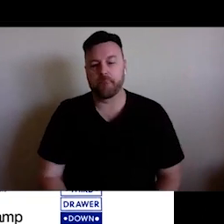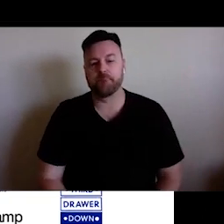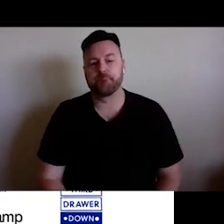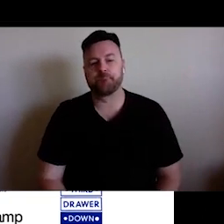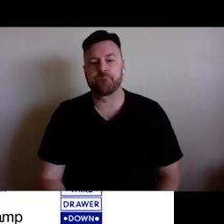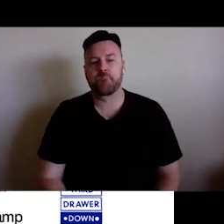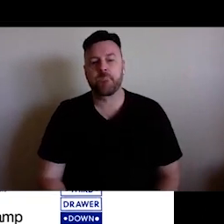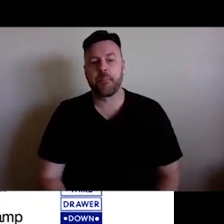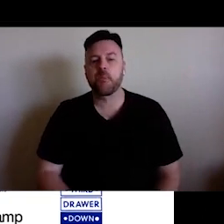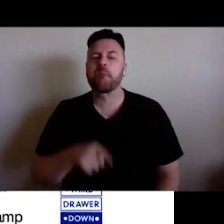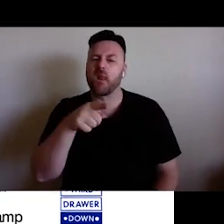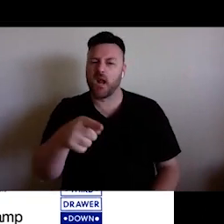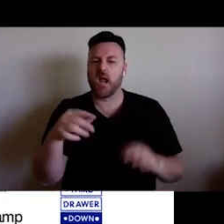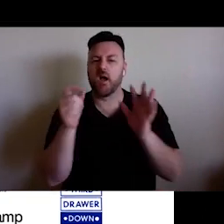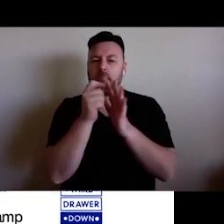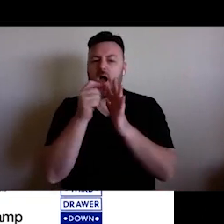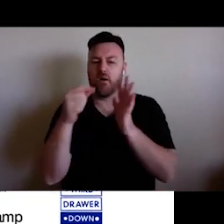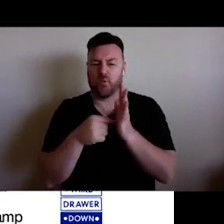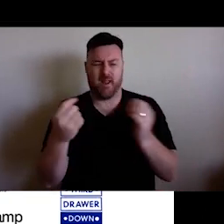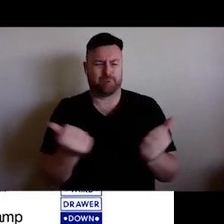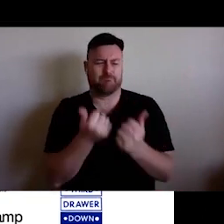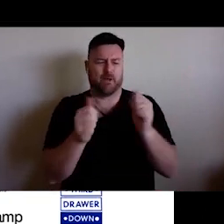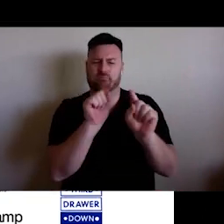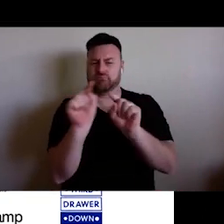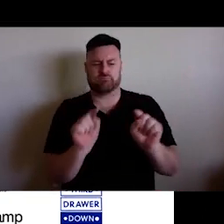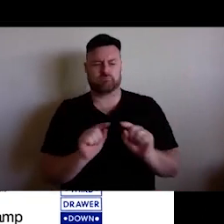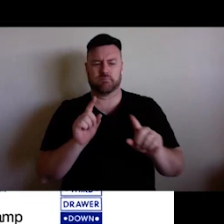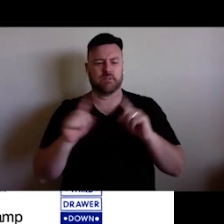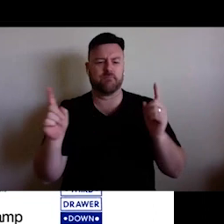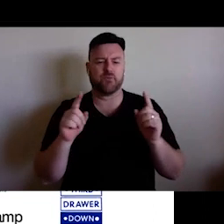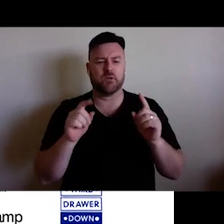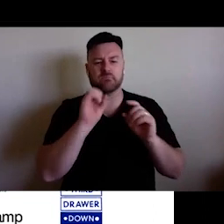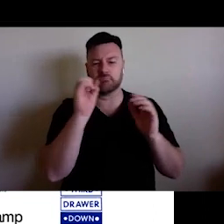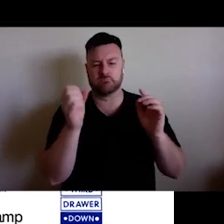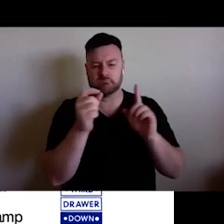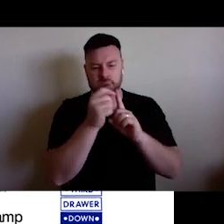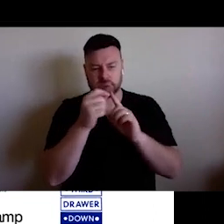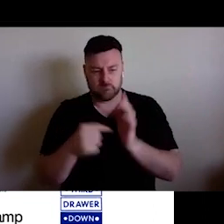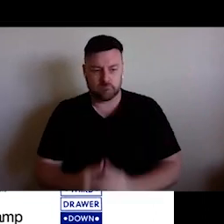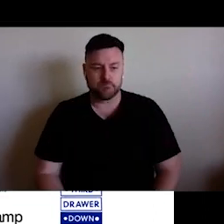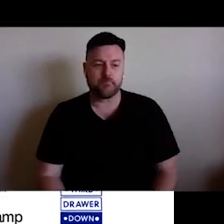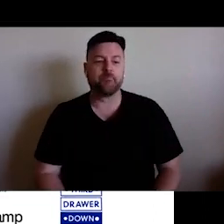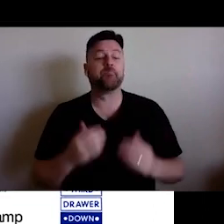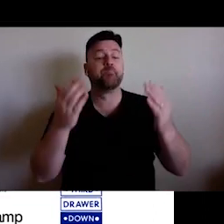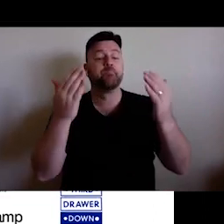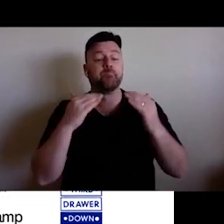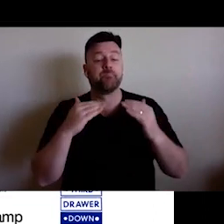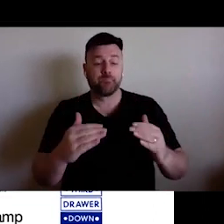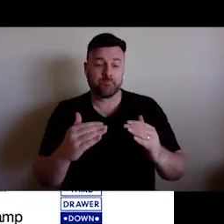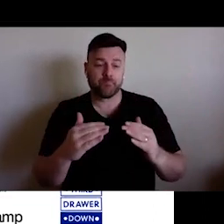back to, because there are lots of examples. One is The Dots, a site for craeves in the UK, which has 300,000 people that use it.